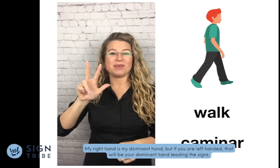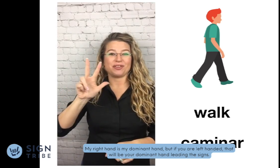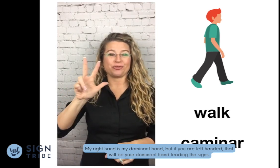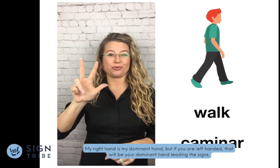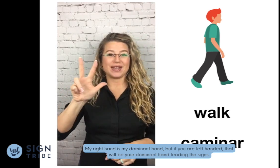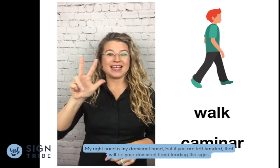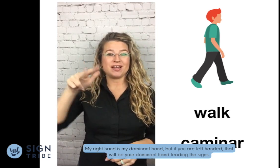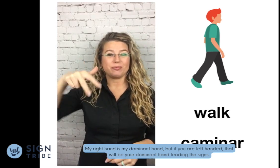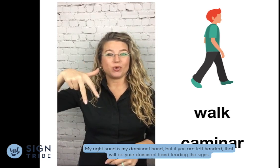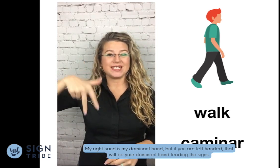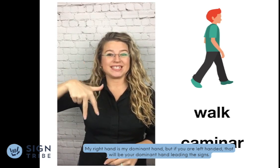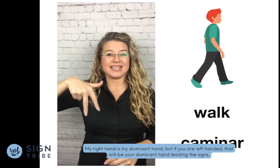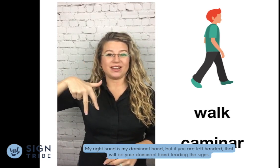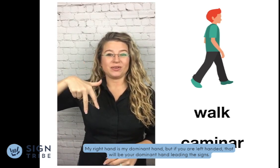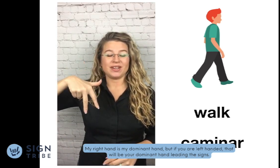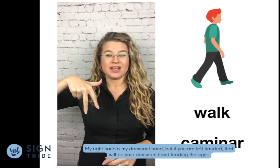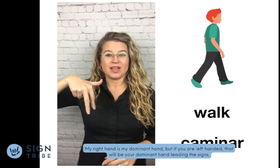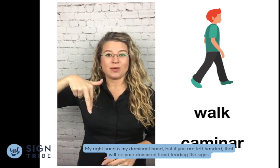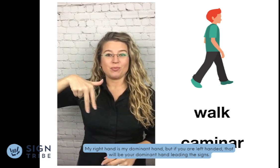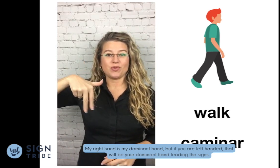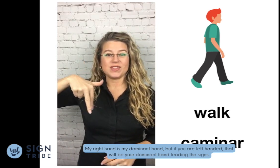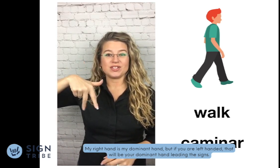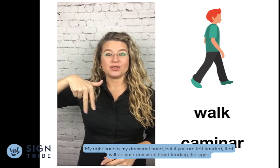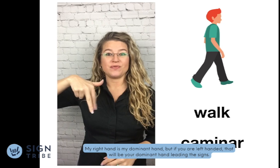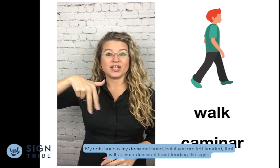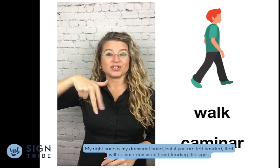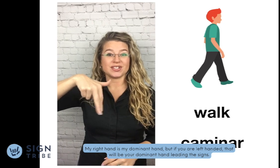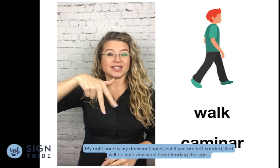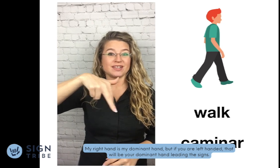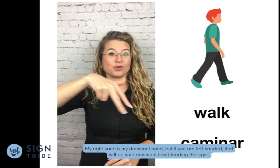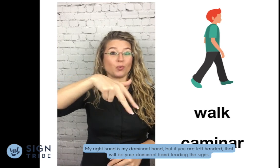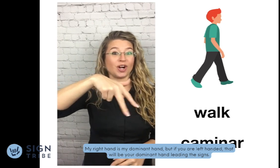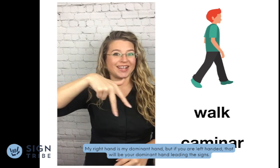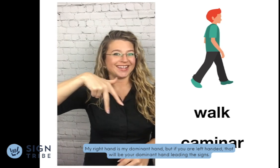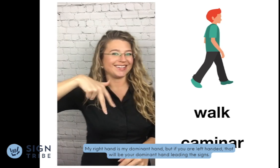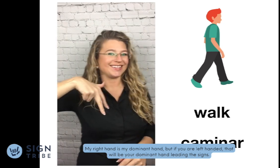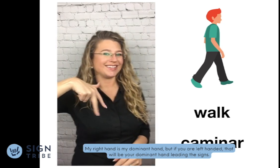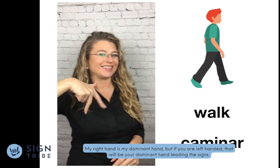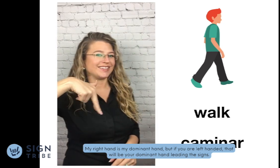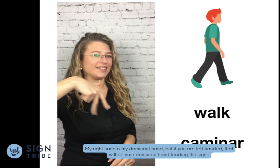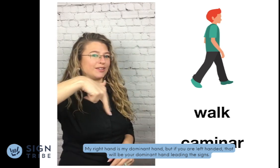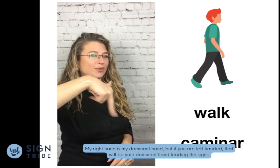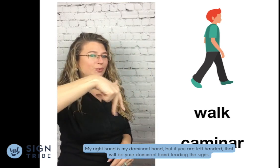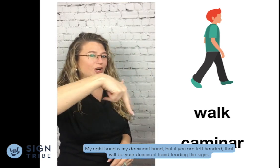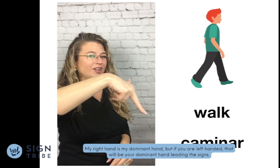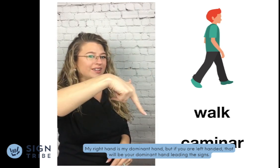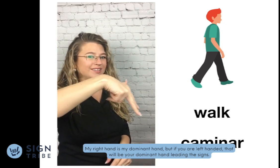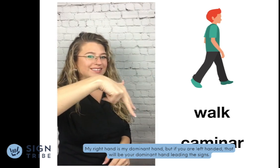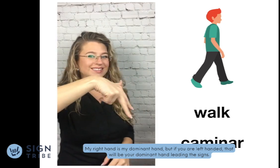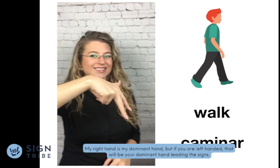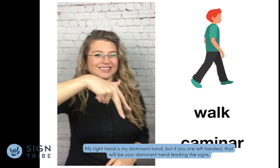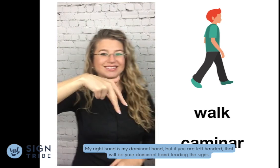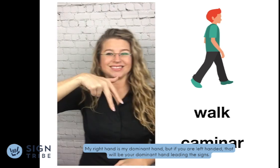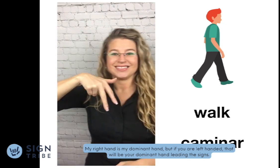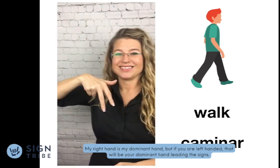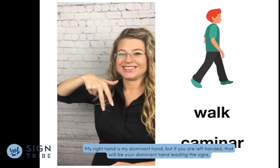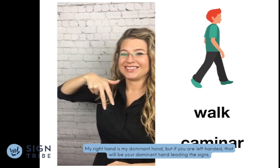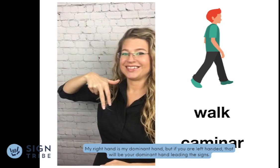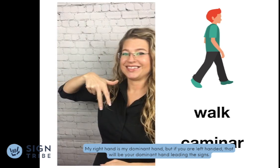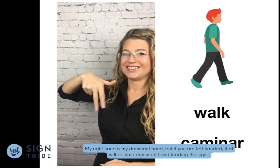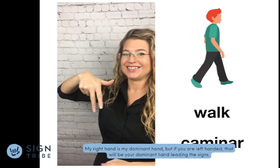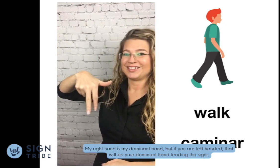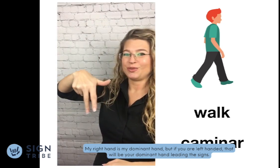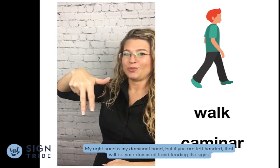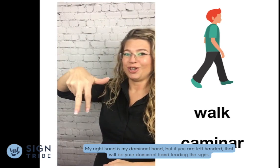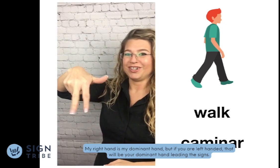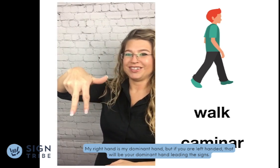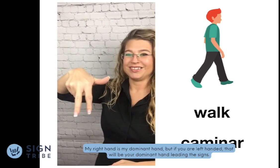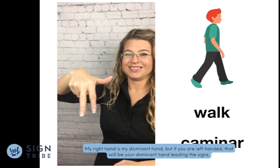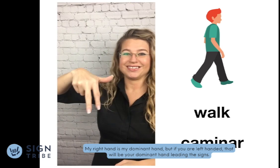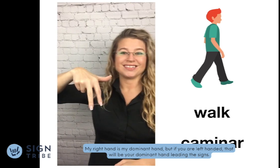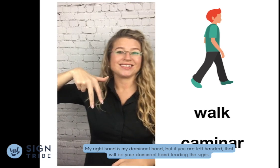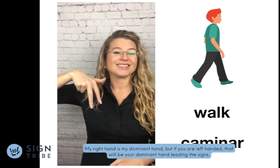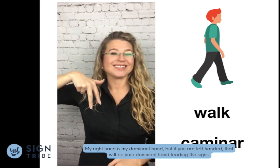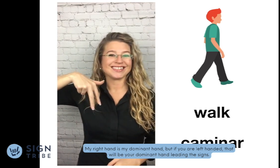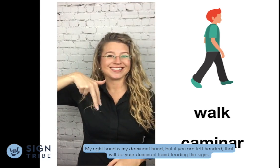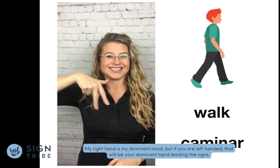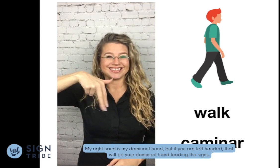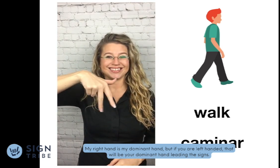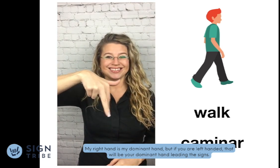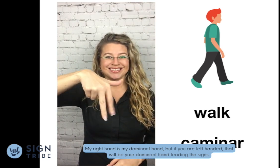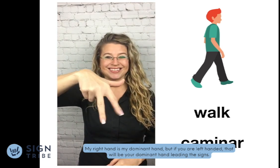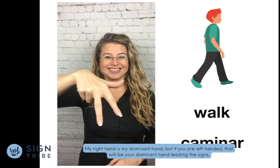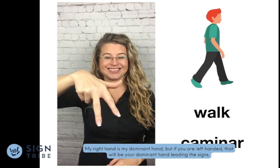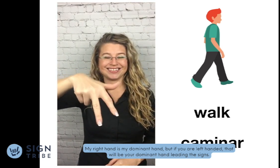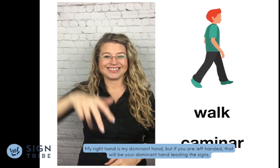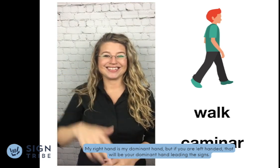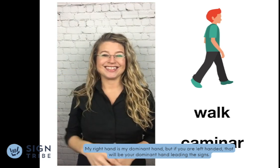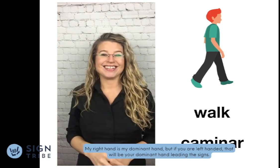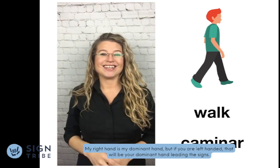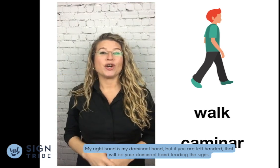a three, point it down, and move these two fingers like you're walking. Walk. Walk.